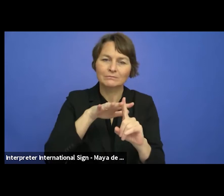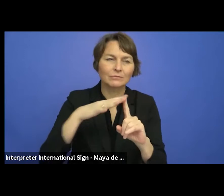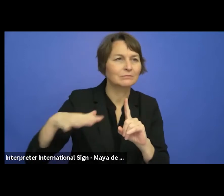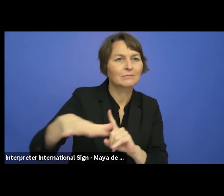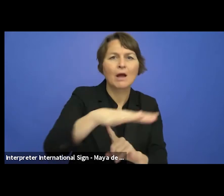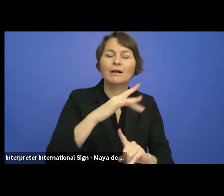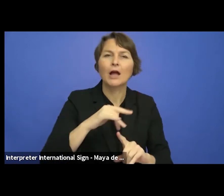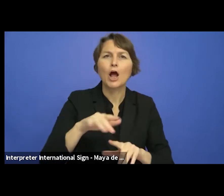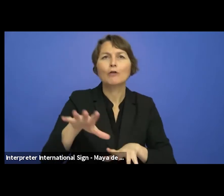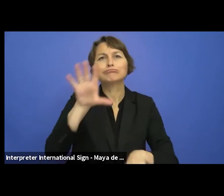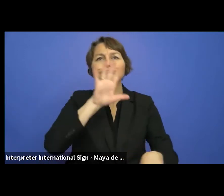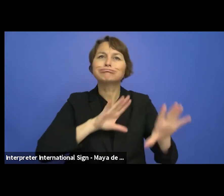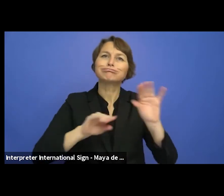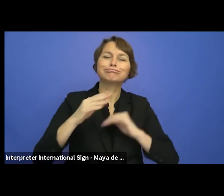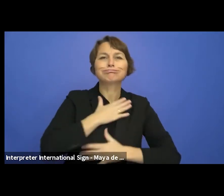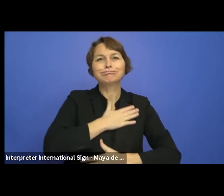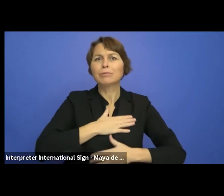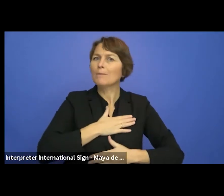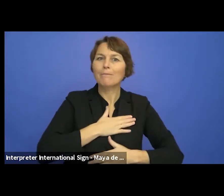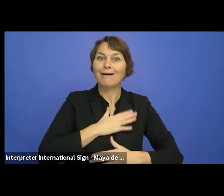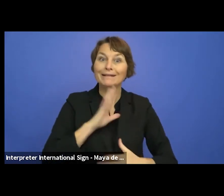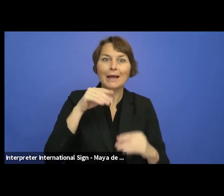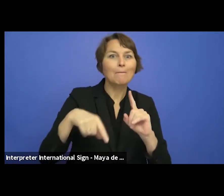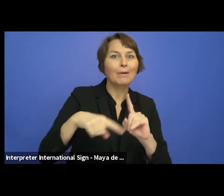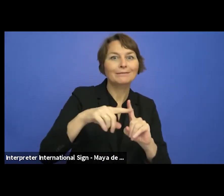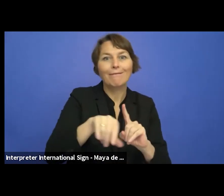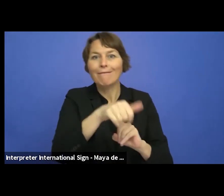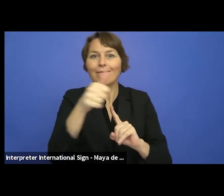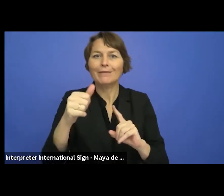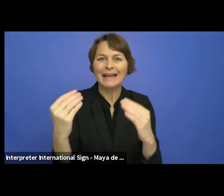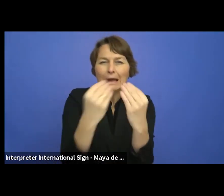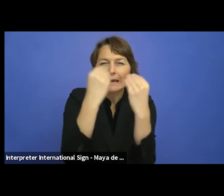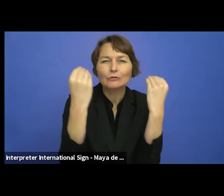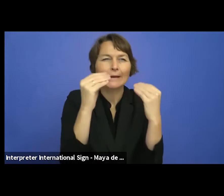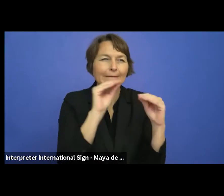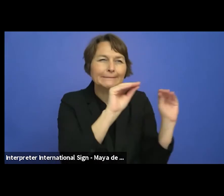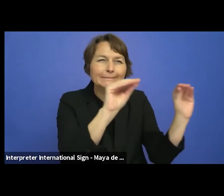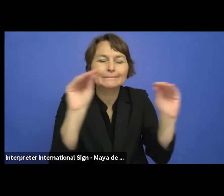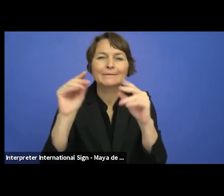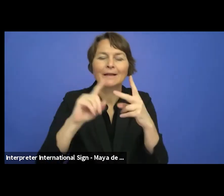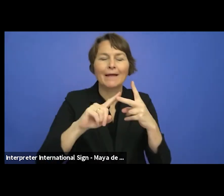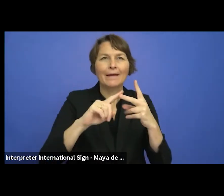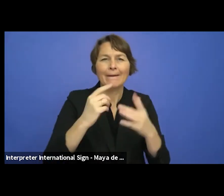it also has a strong education purpose, provoking our thoughts, our critical thinking and our social